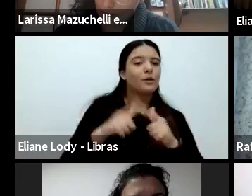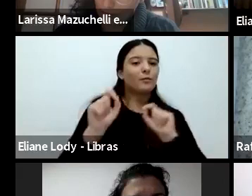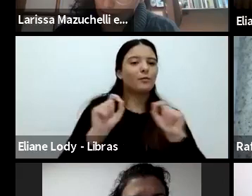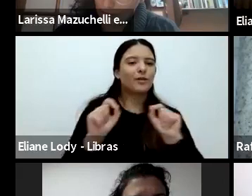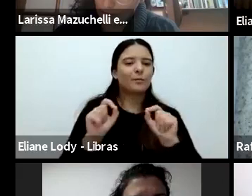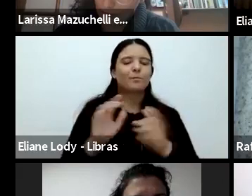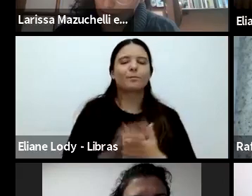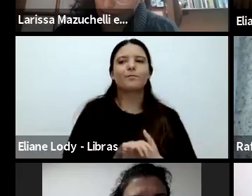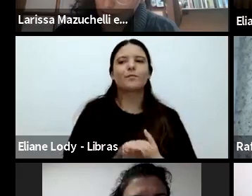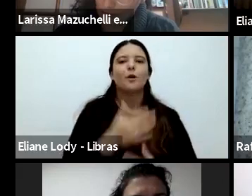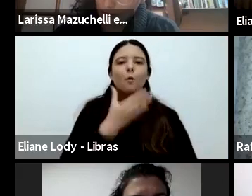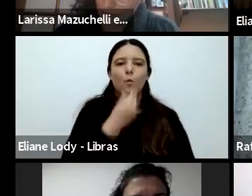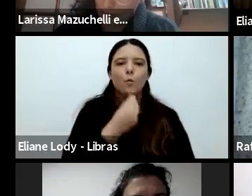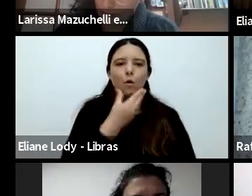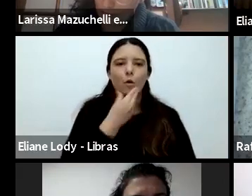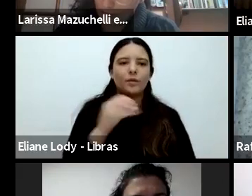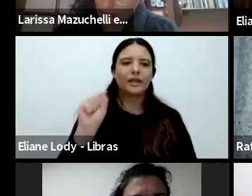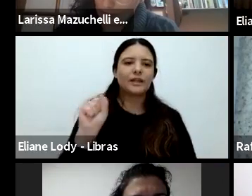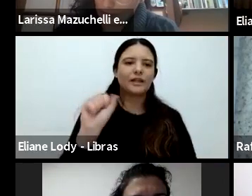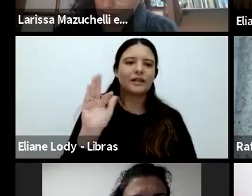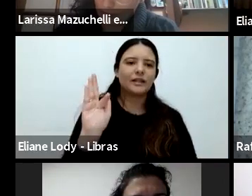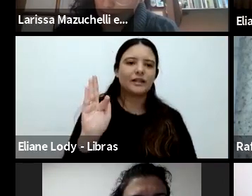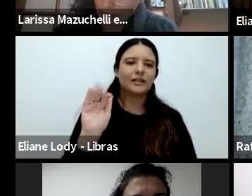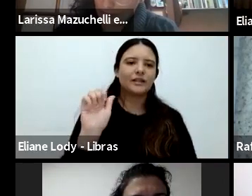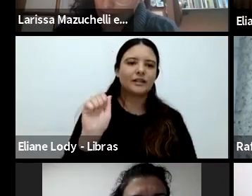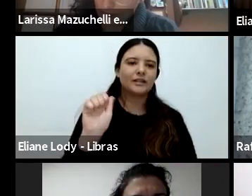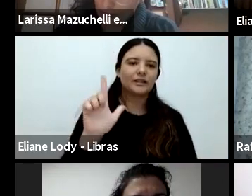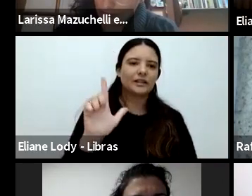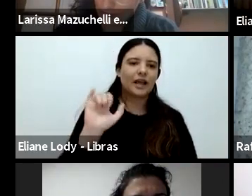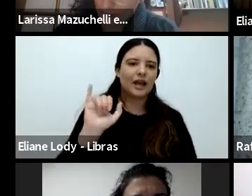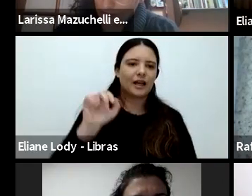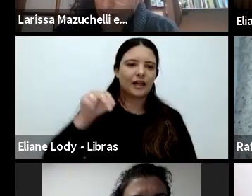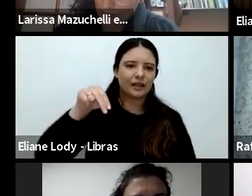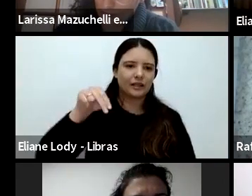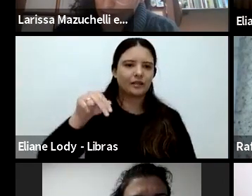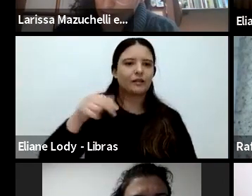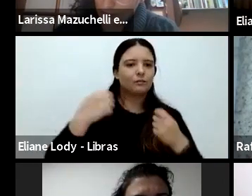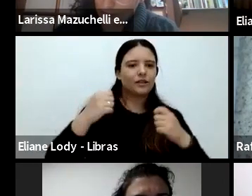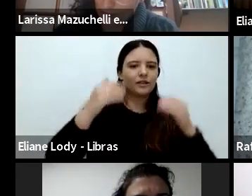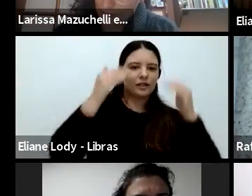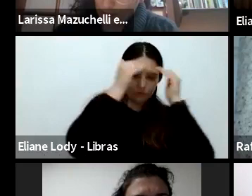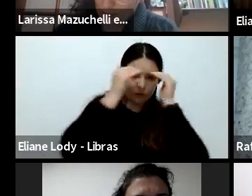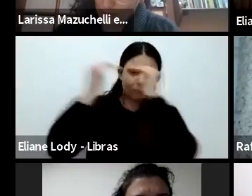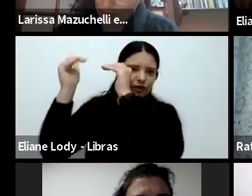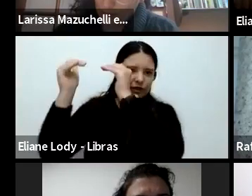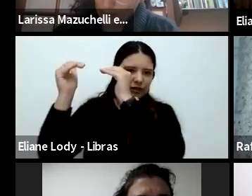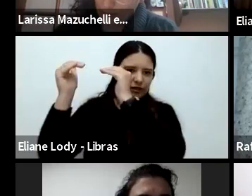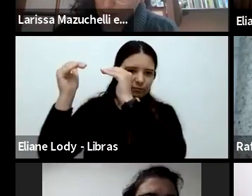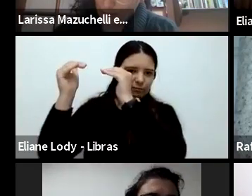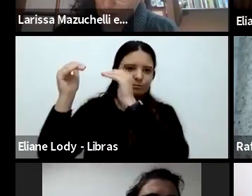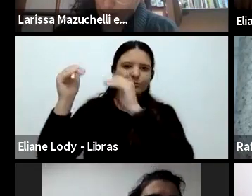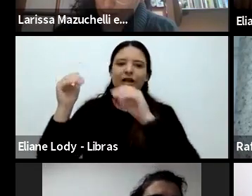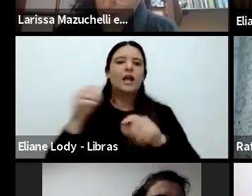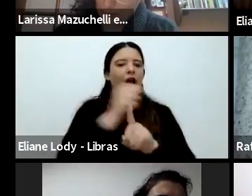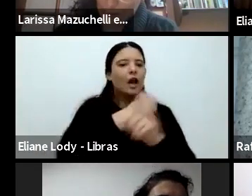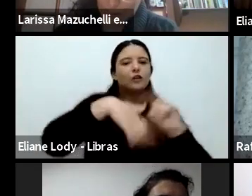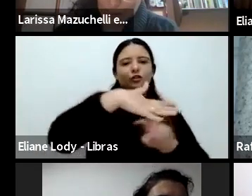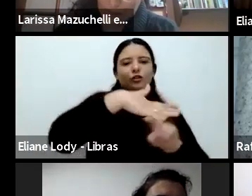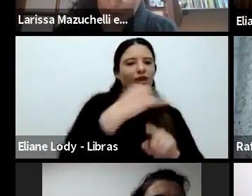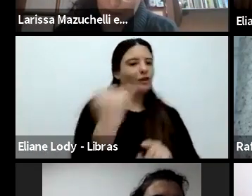under Stalin, everything came to serve stalin's and now serve stalin's and not. ot societies and societies and. and so